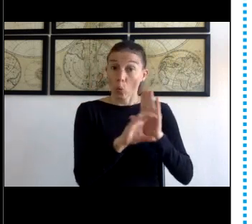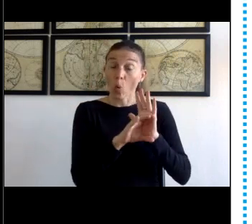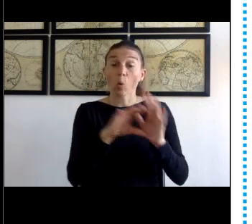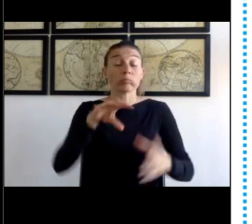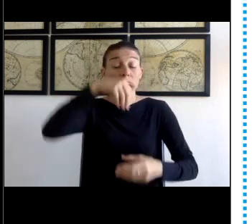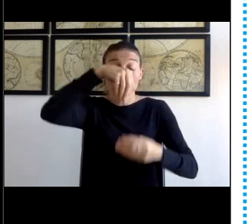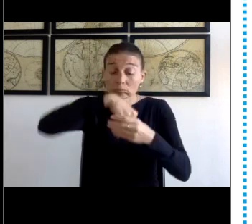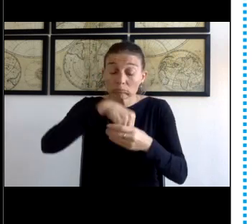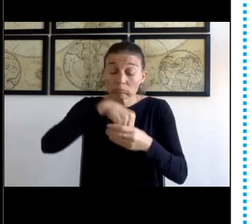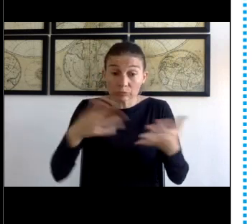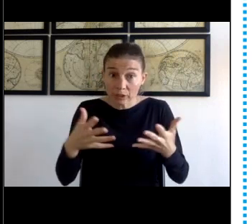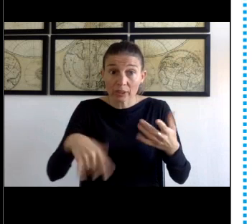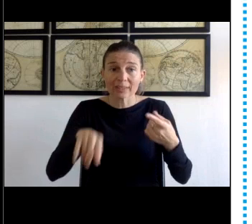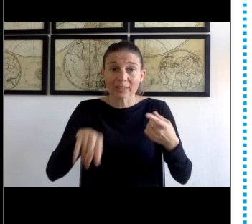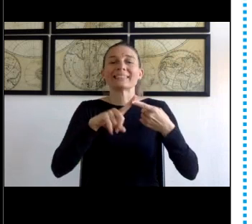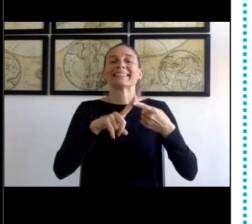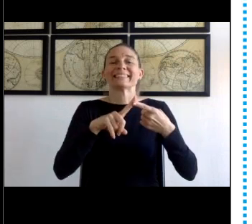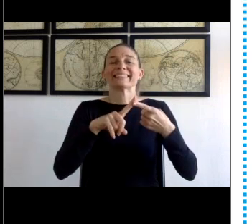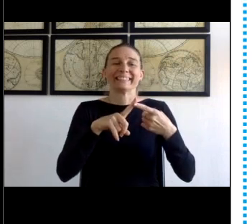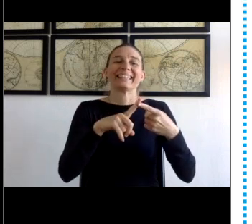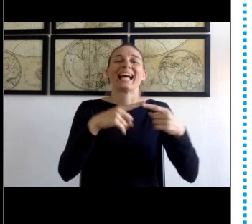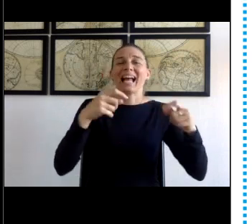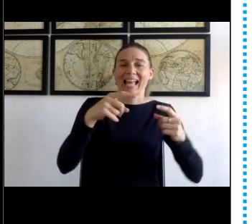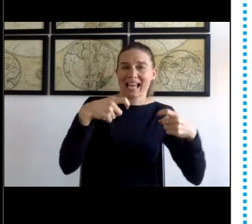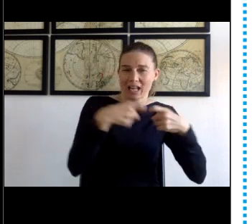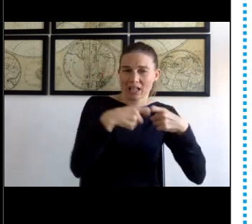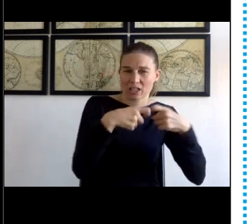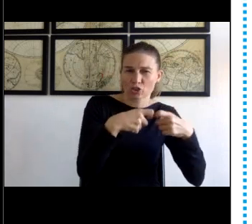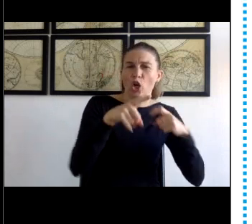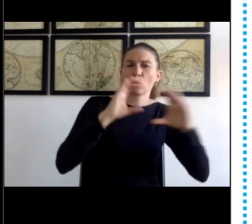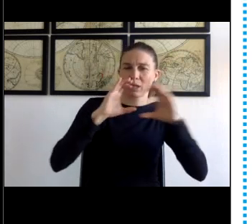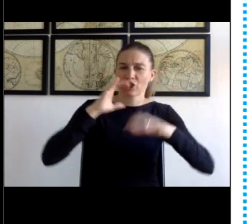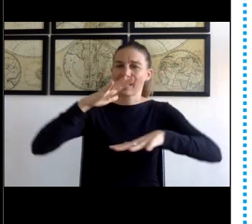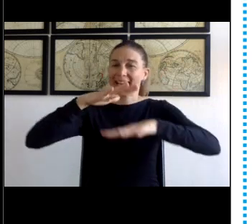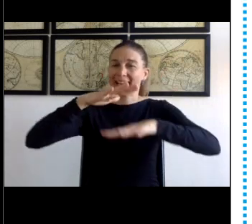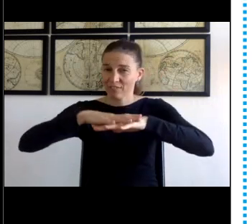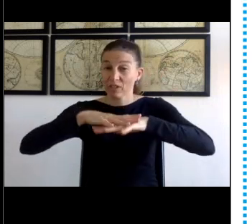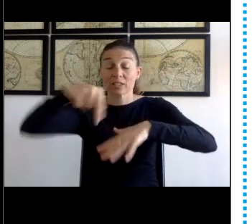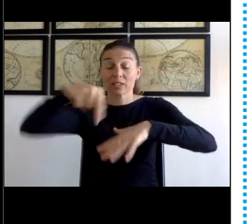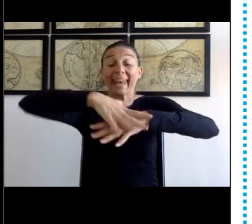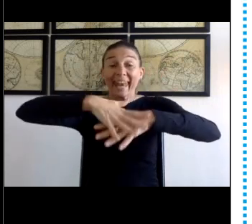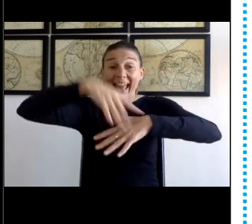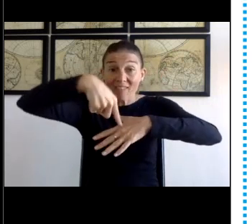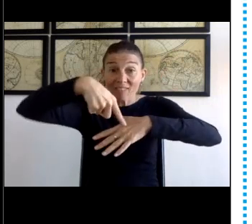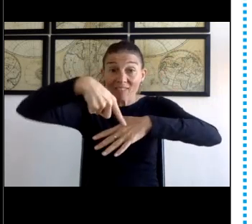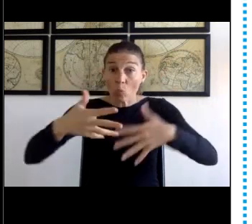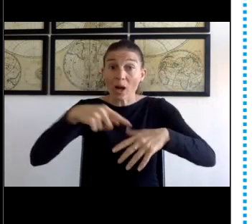the Electronic Communication networks. These are basically systems which allow the transfer of signals,